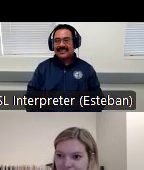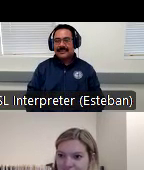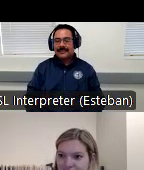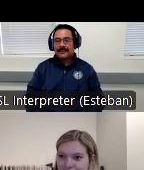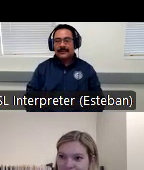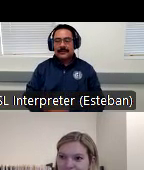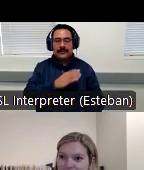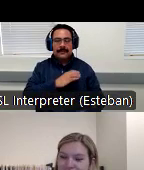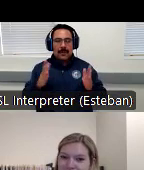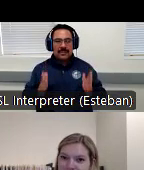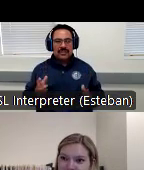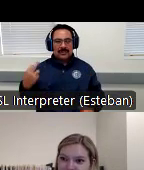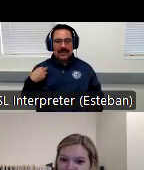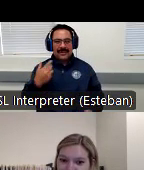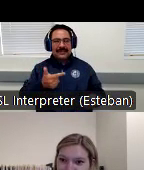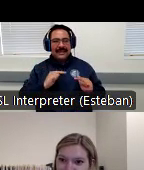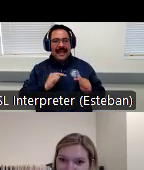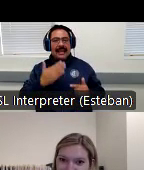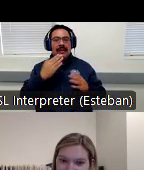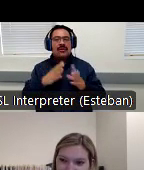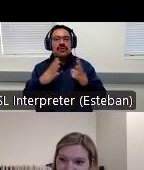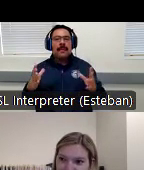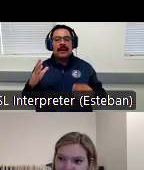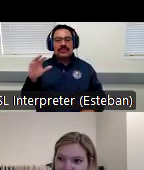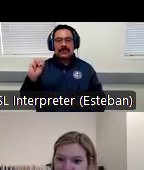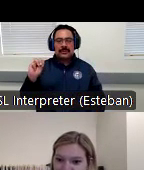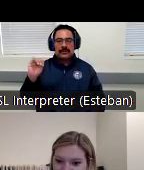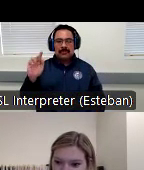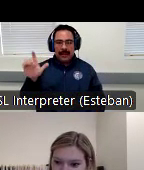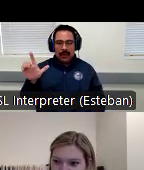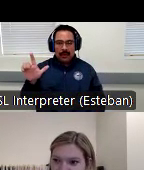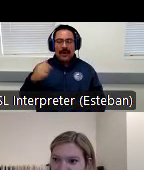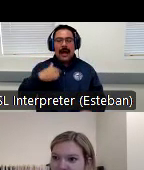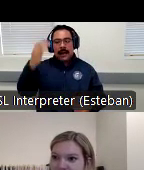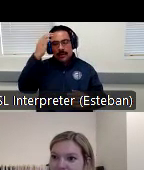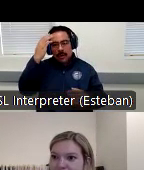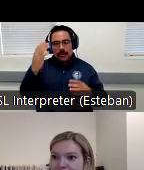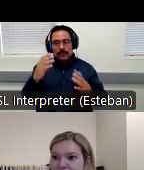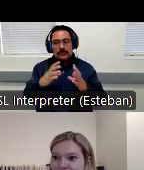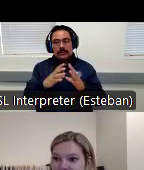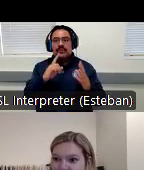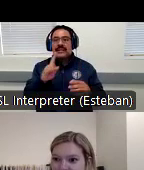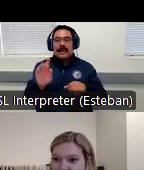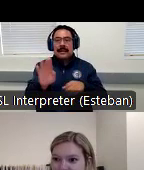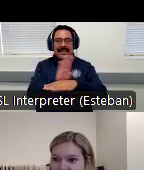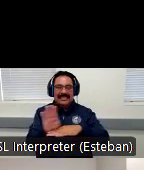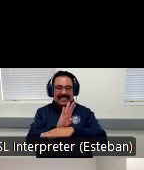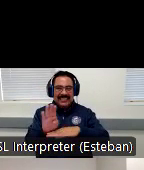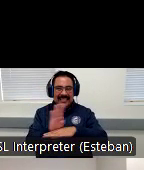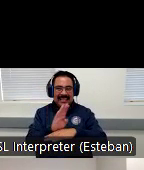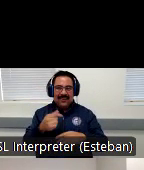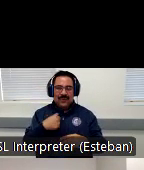Thank you so much, Michael. I know that it's been very busy, so we really value you